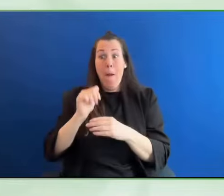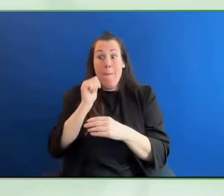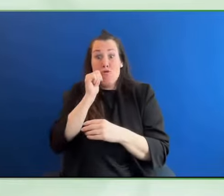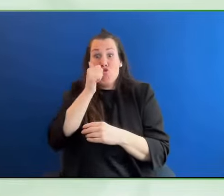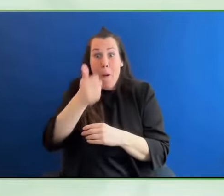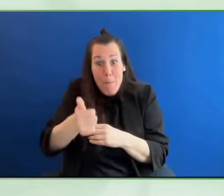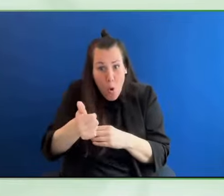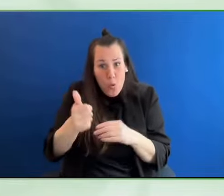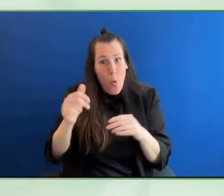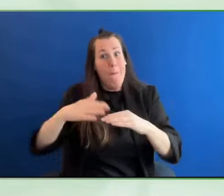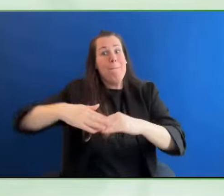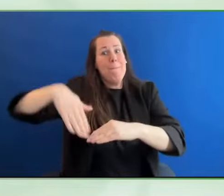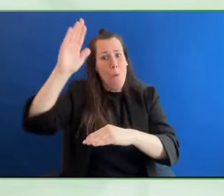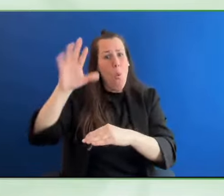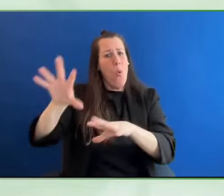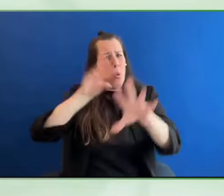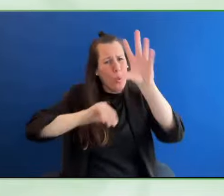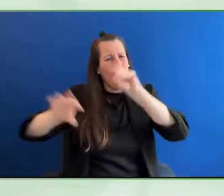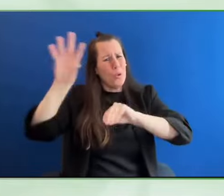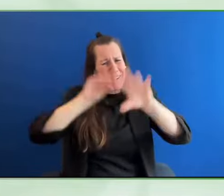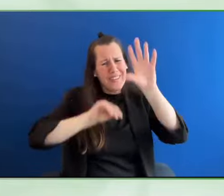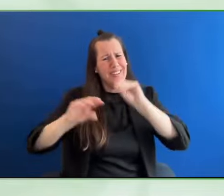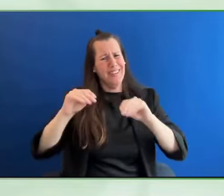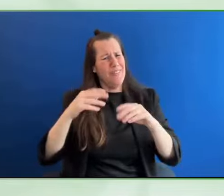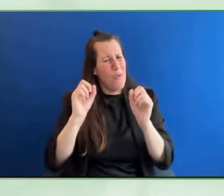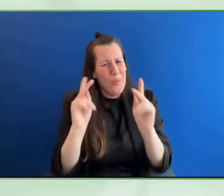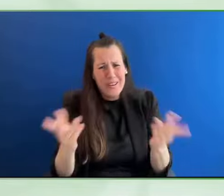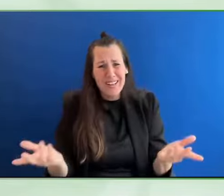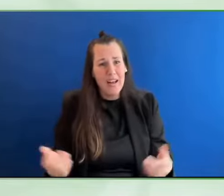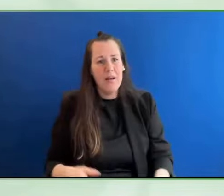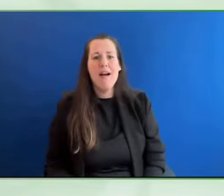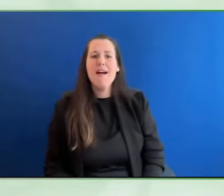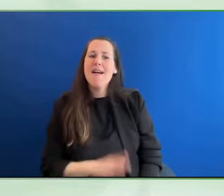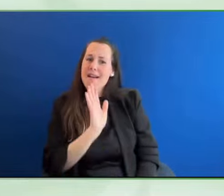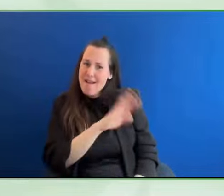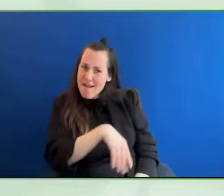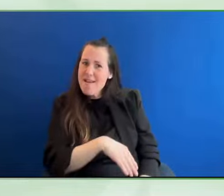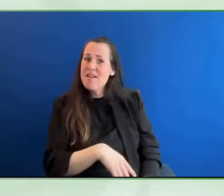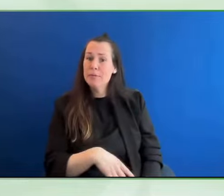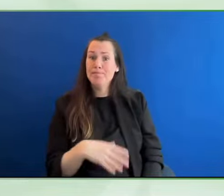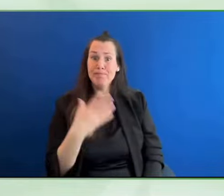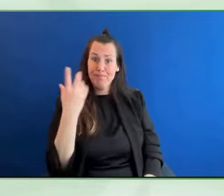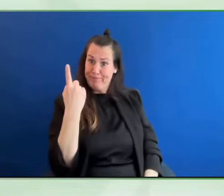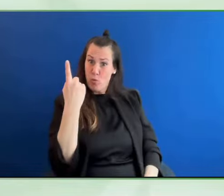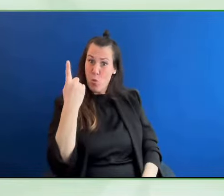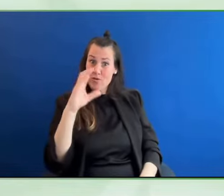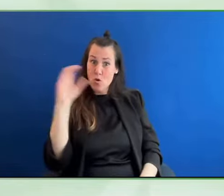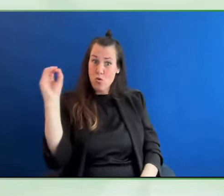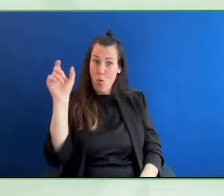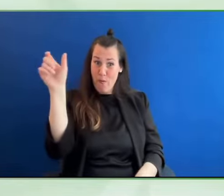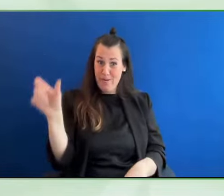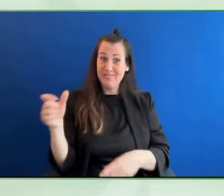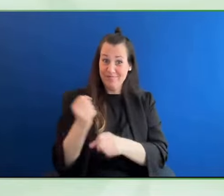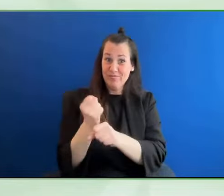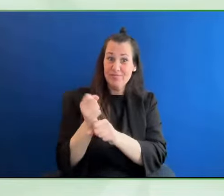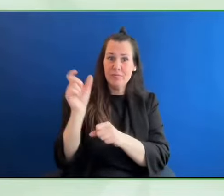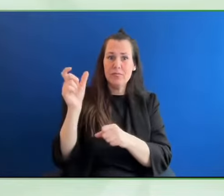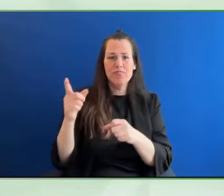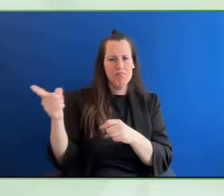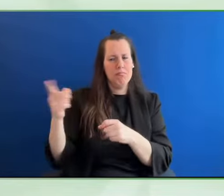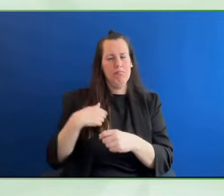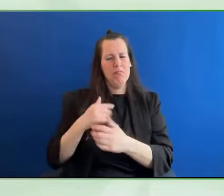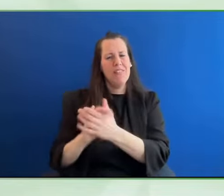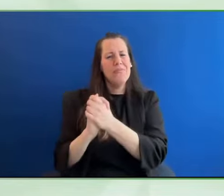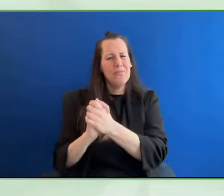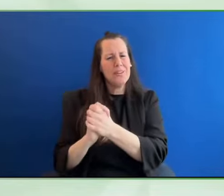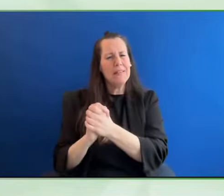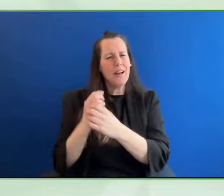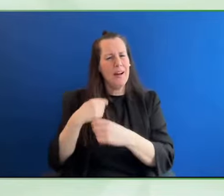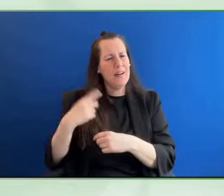You are not creating a culture of trust and working towards people being comfortable enough